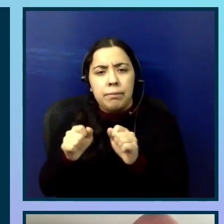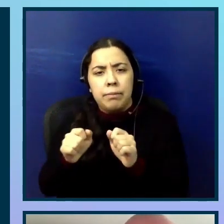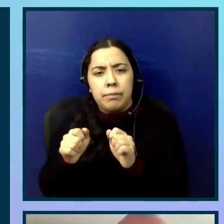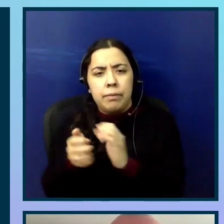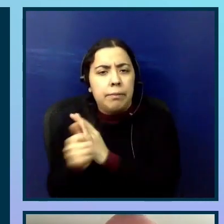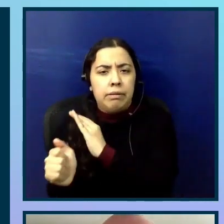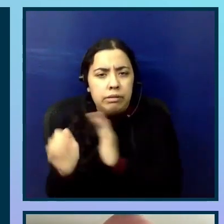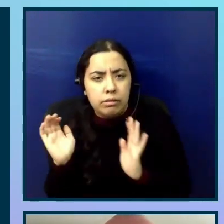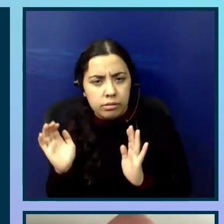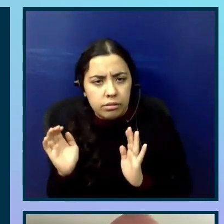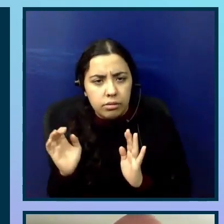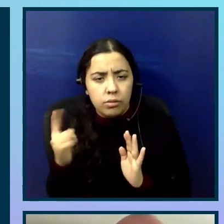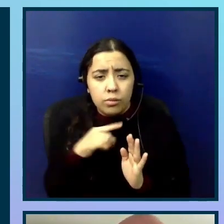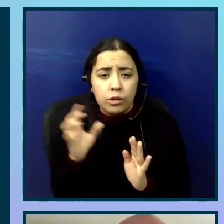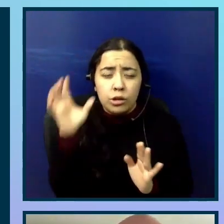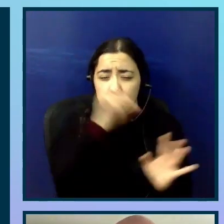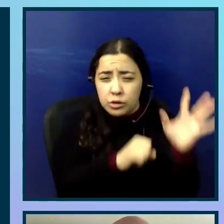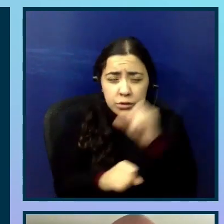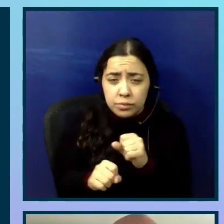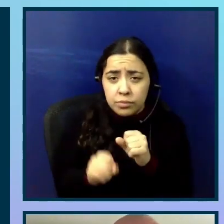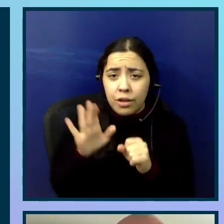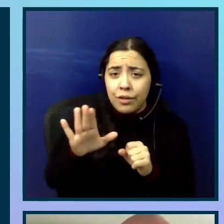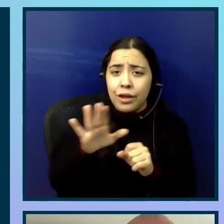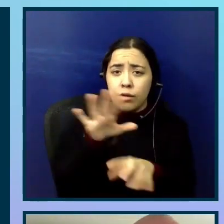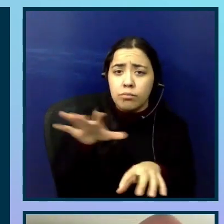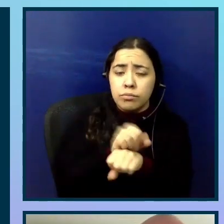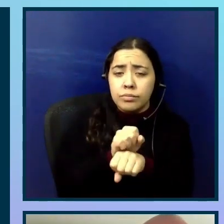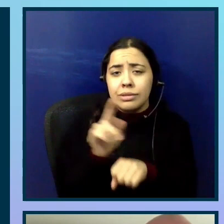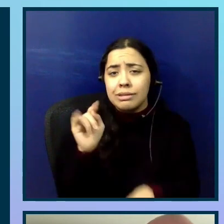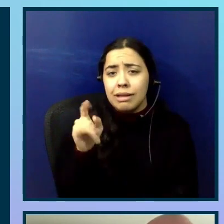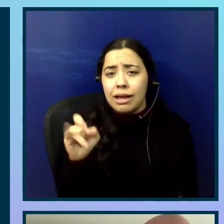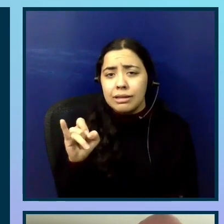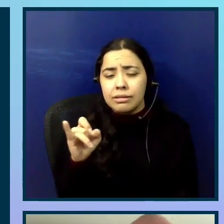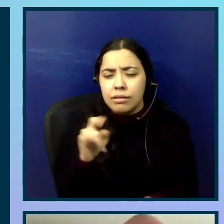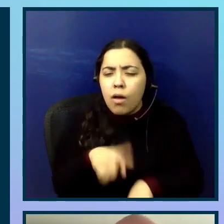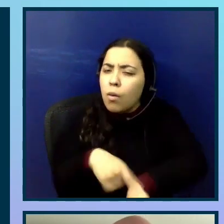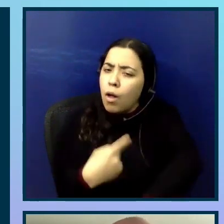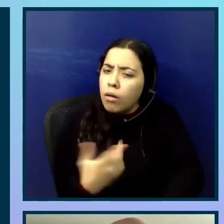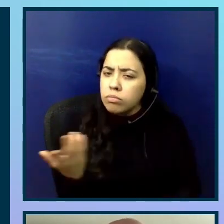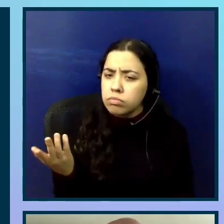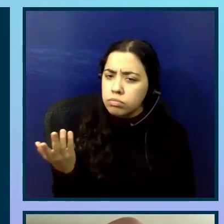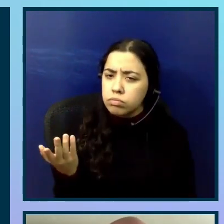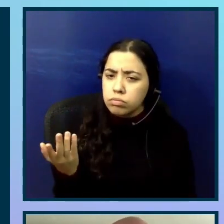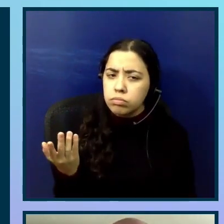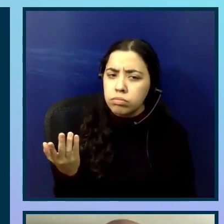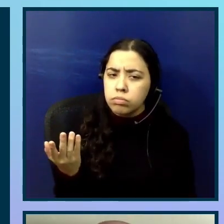that we sometimes have, how long could that take? And it could be anything. Imagine if it took anything from four minutes to 20 minutes